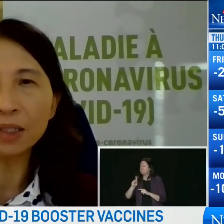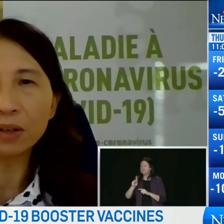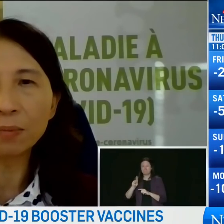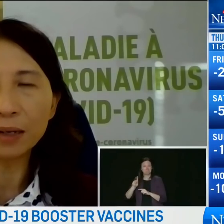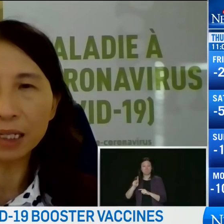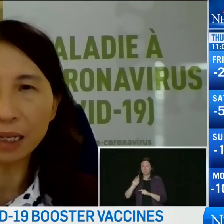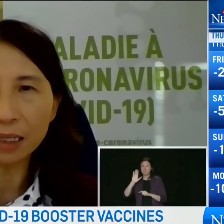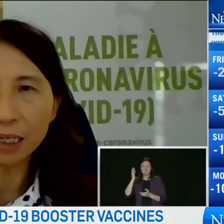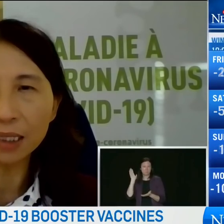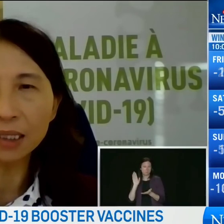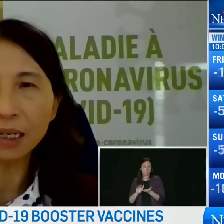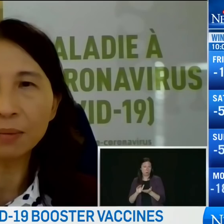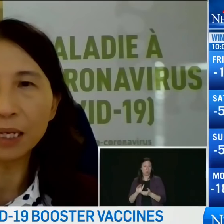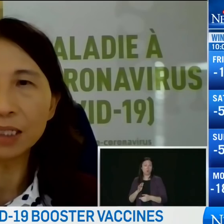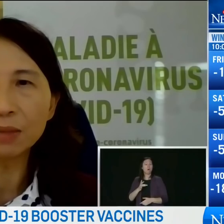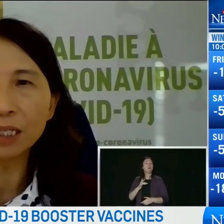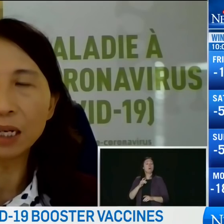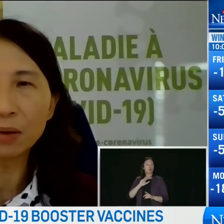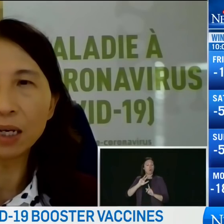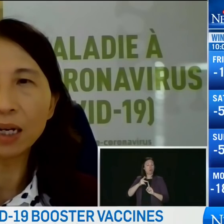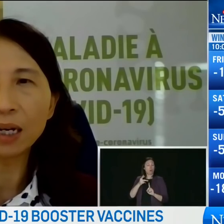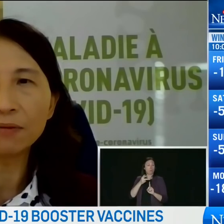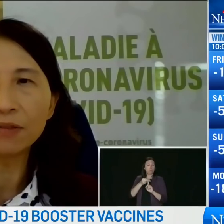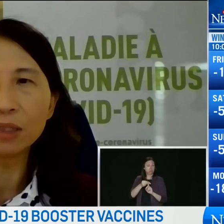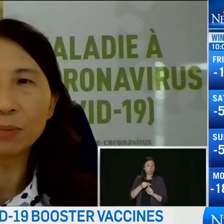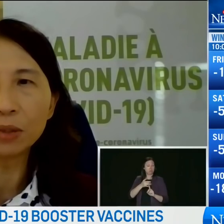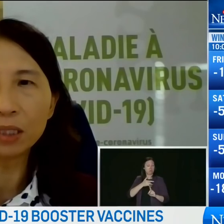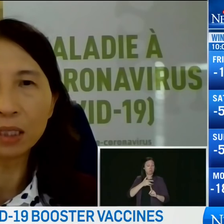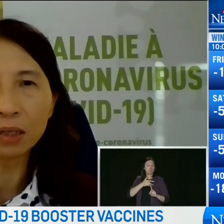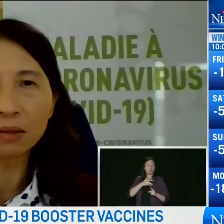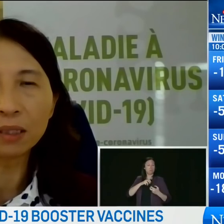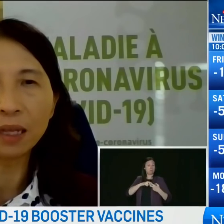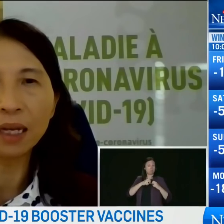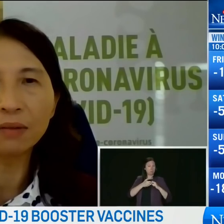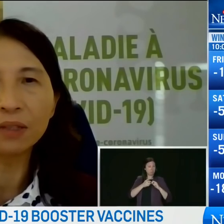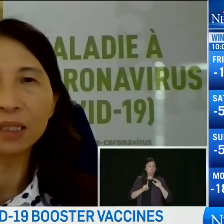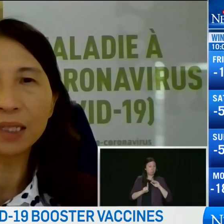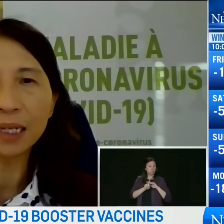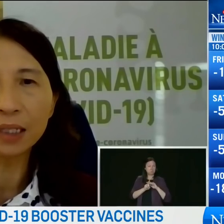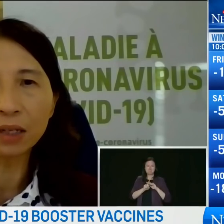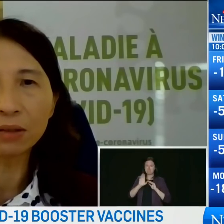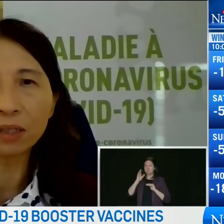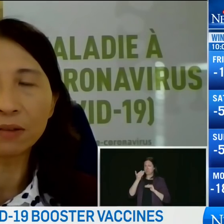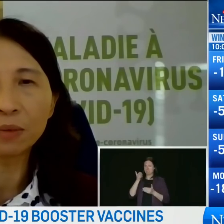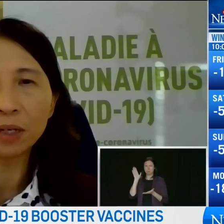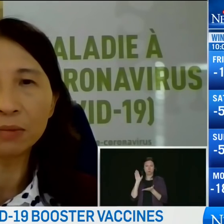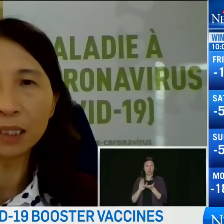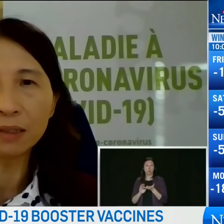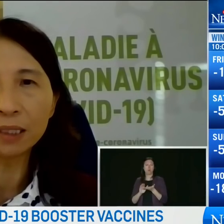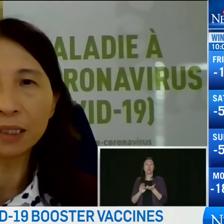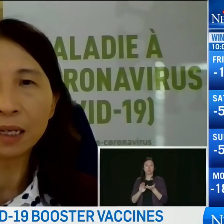VACCINE BOOSTER DOSES. THE RARE RISK OF MYOCARDITIS